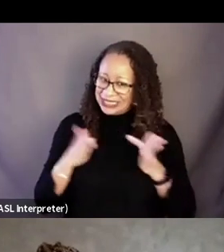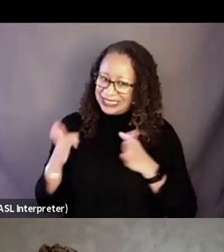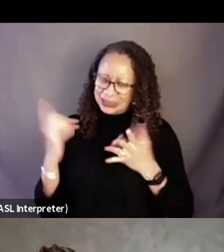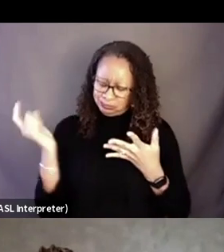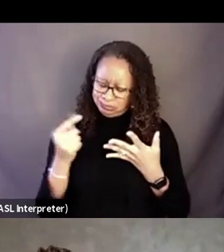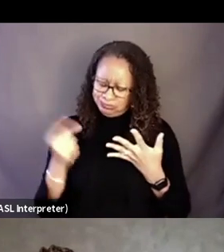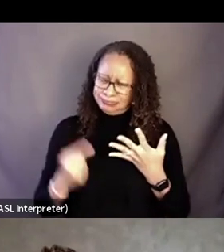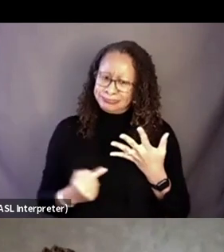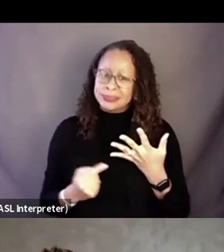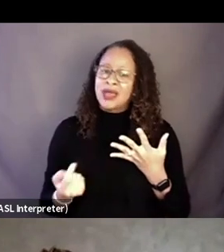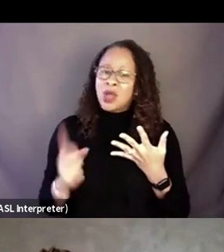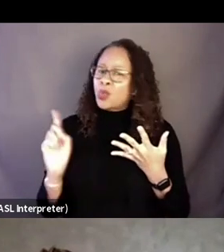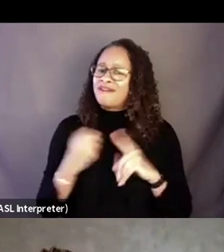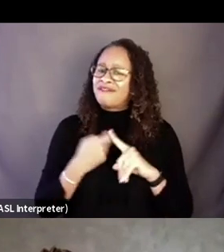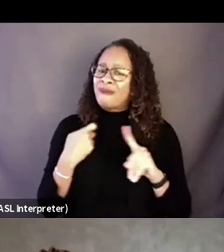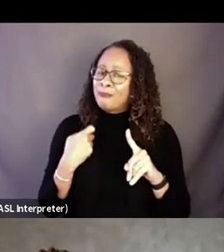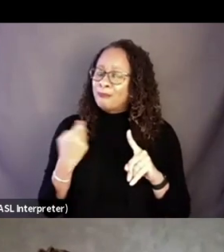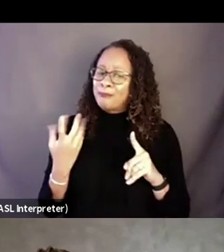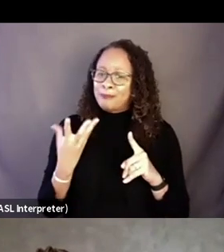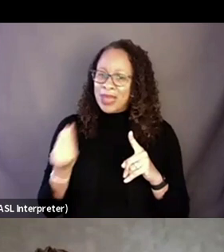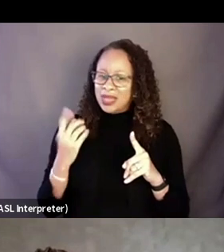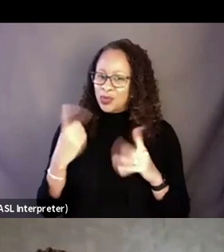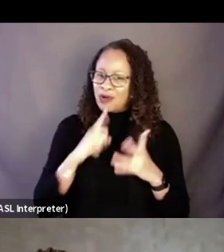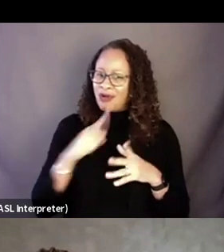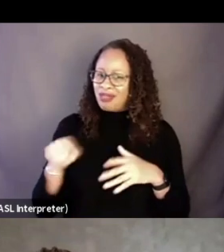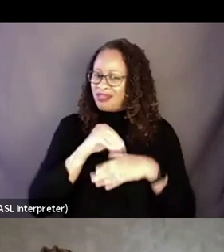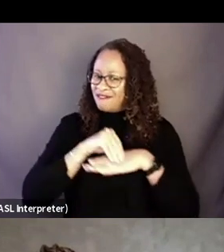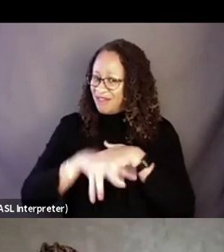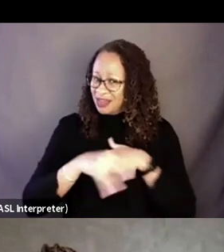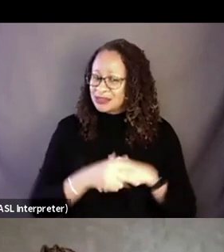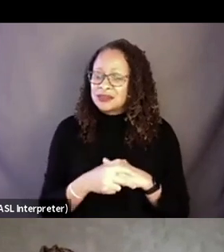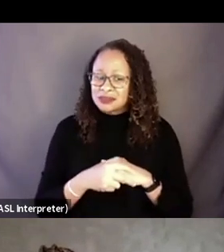and what have been their effect on the ground?